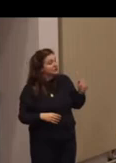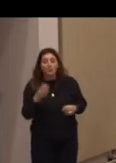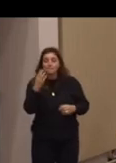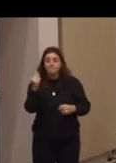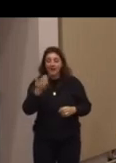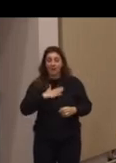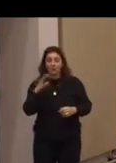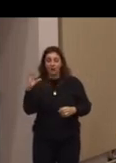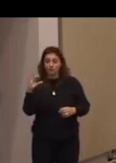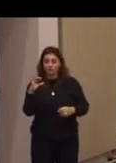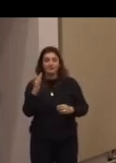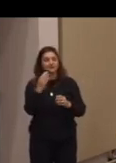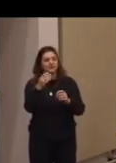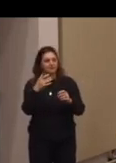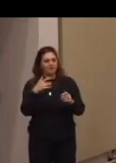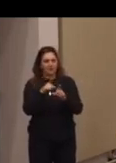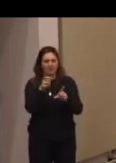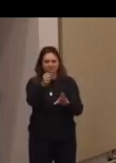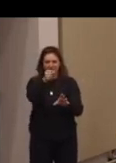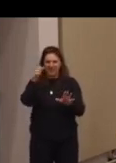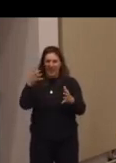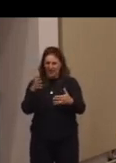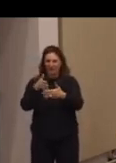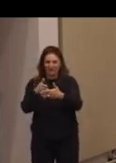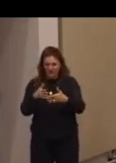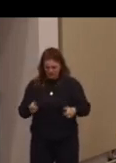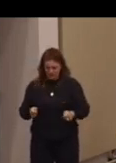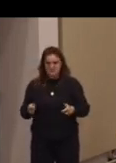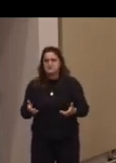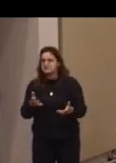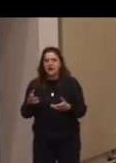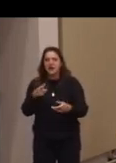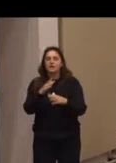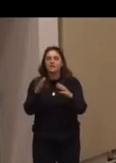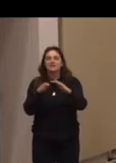This was a very simple low cost device that can make latrines much more usable not only